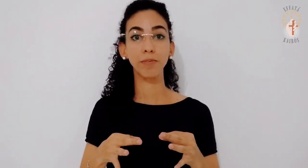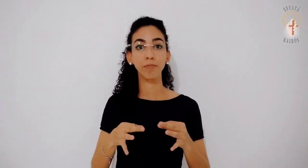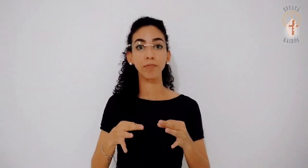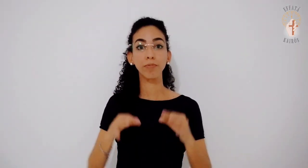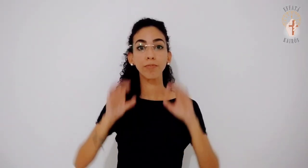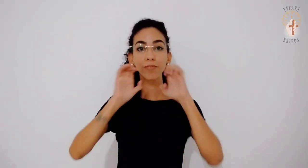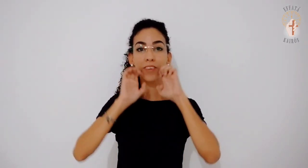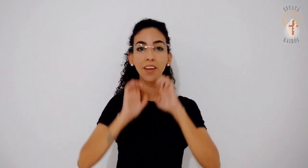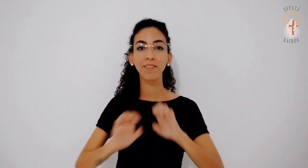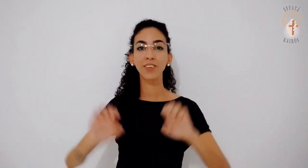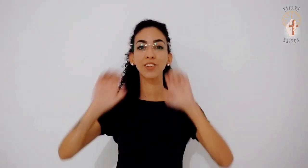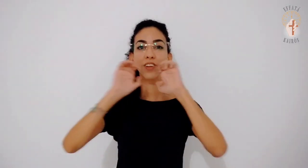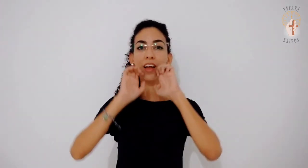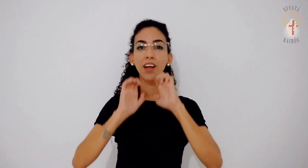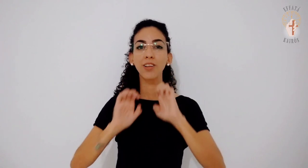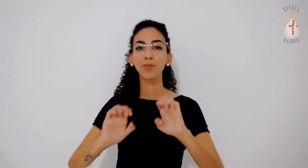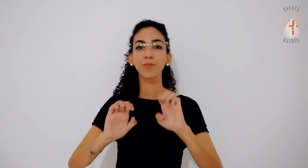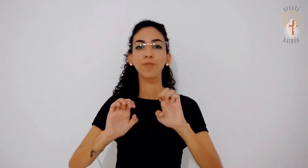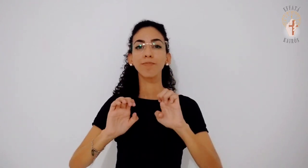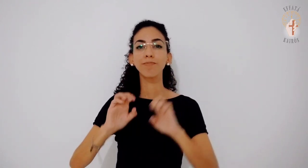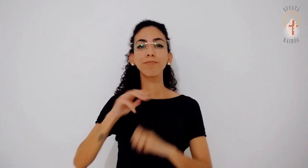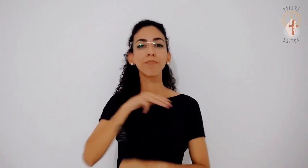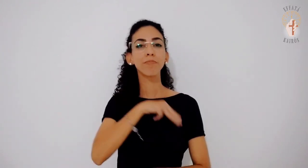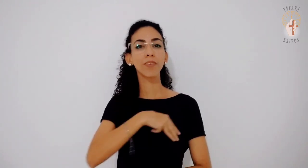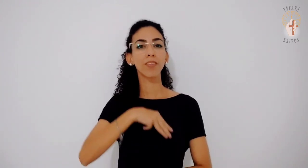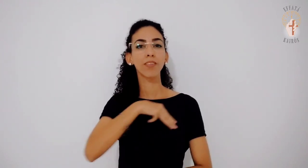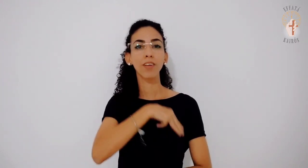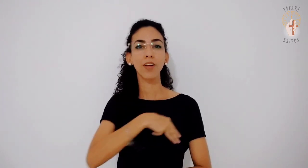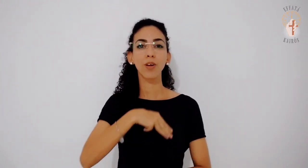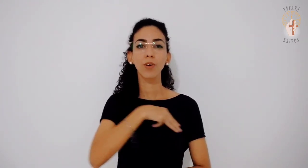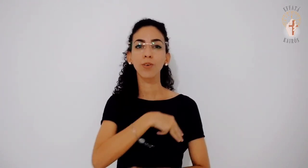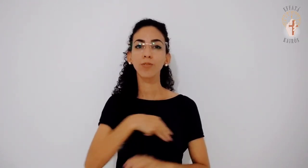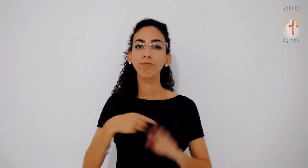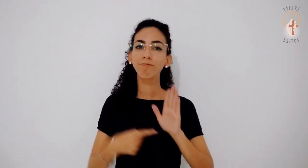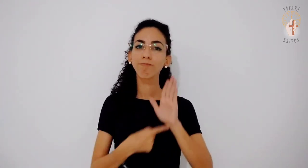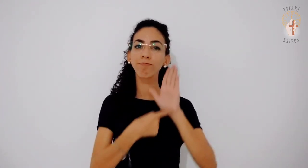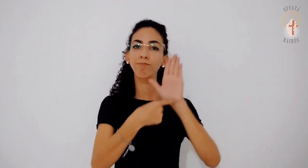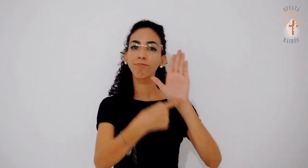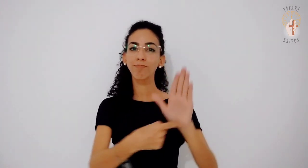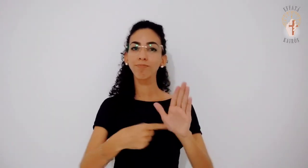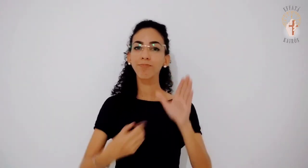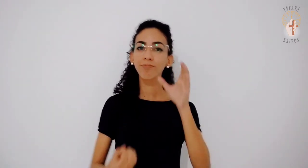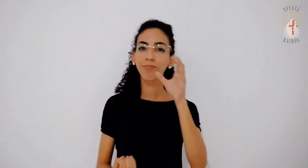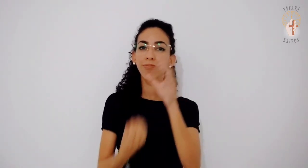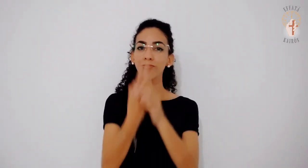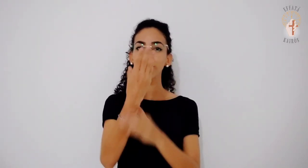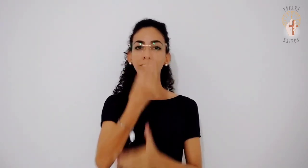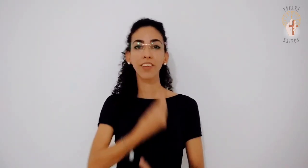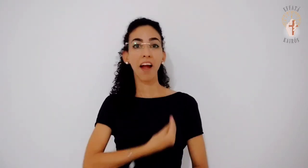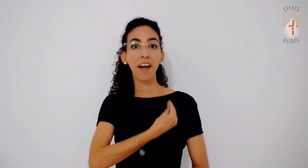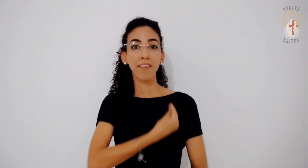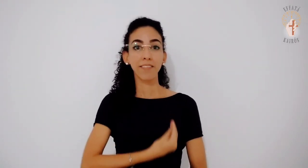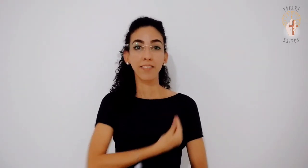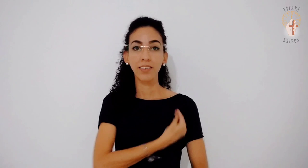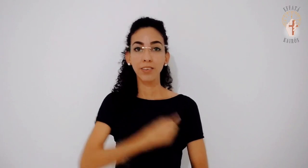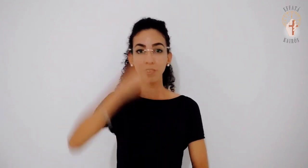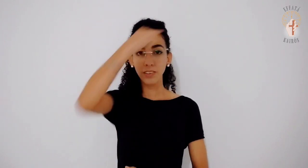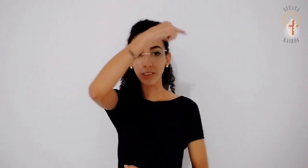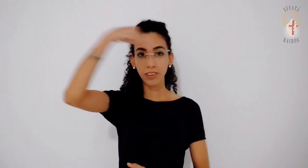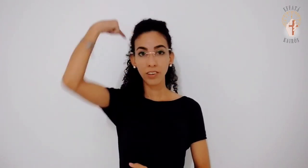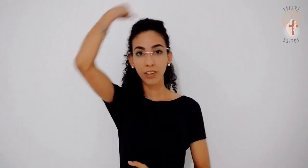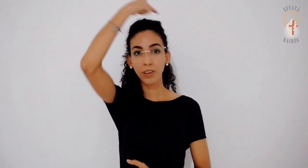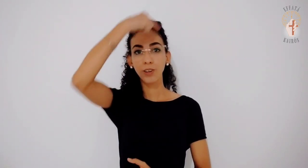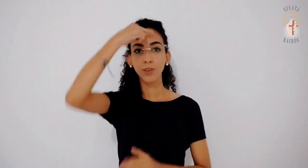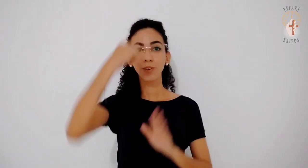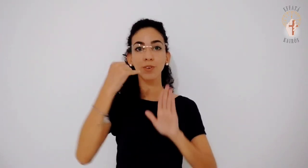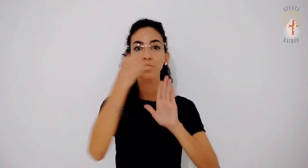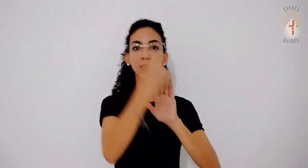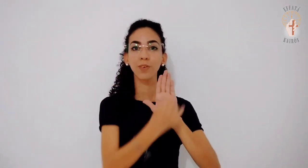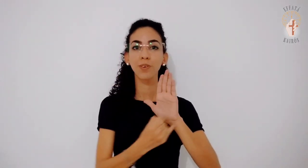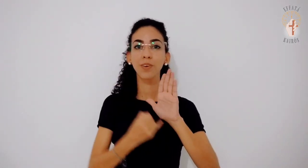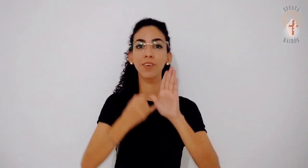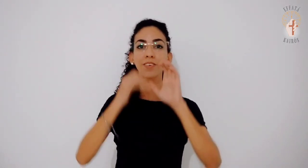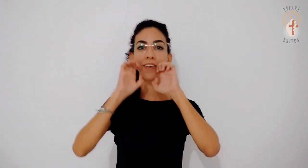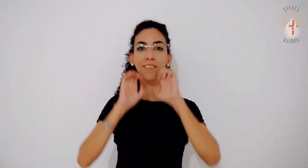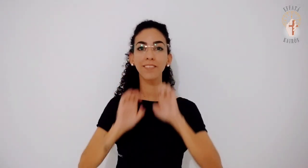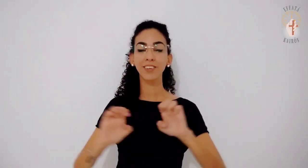Matthew, in his Gospel, describes the story from Joseph's point of view.